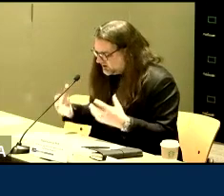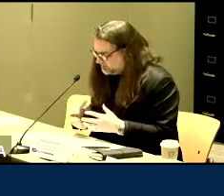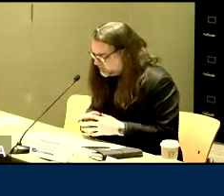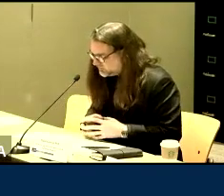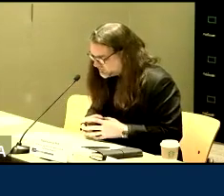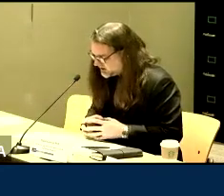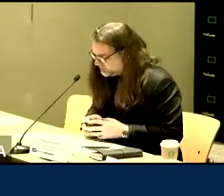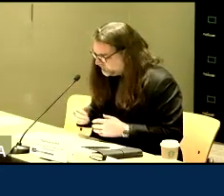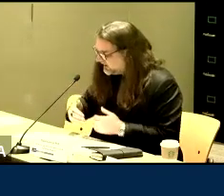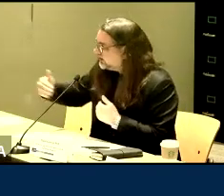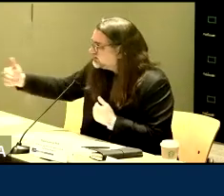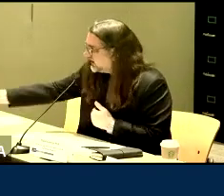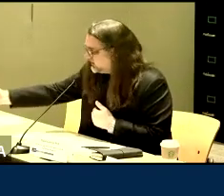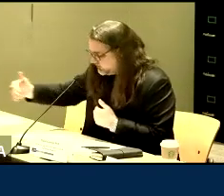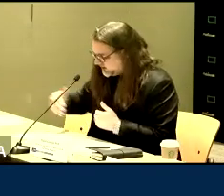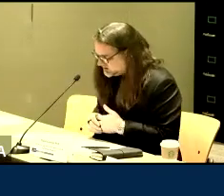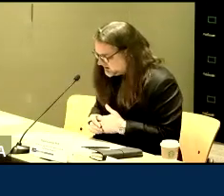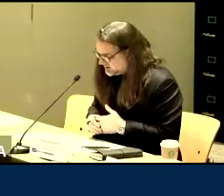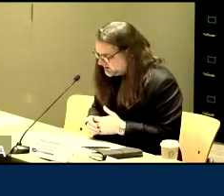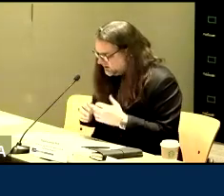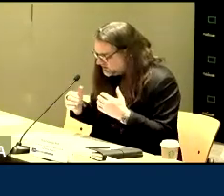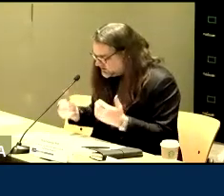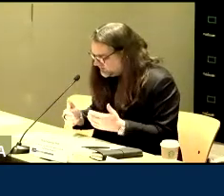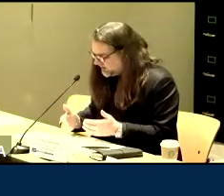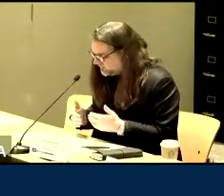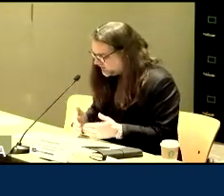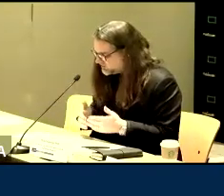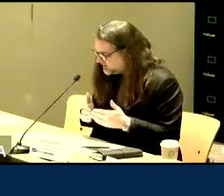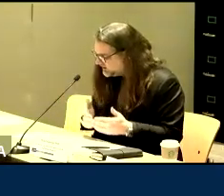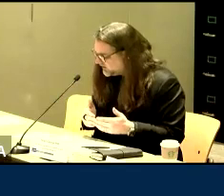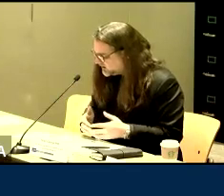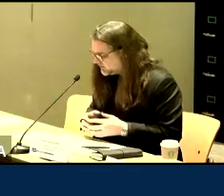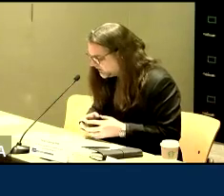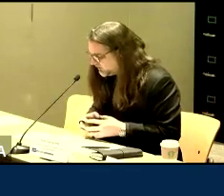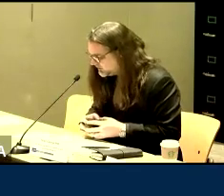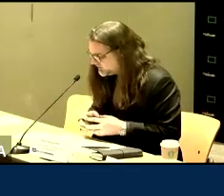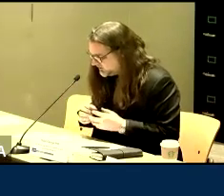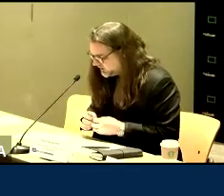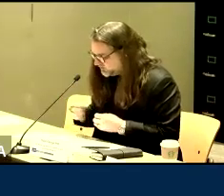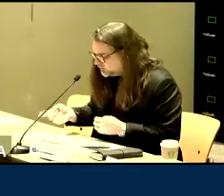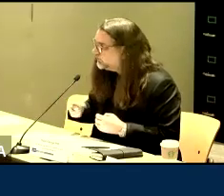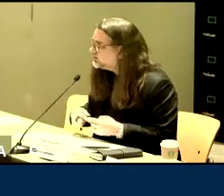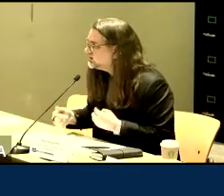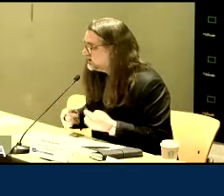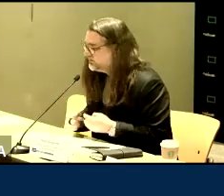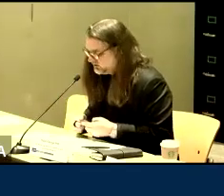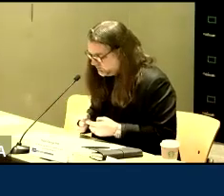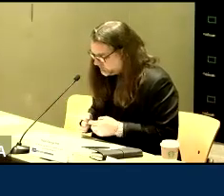did a beautiful job moving outside of the United States. CFA, fostered international partnerships to develop new risk assessment tools.